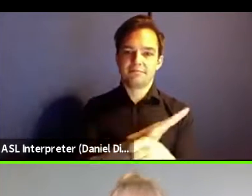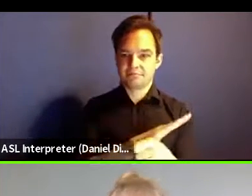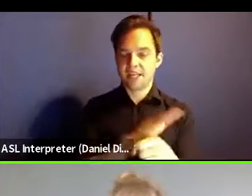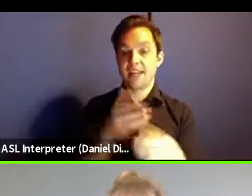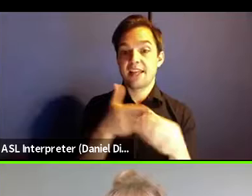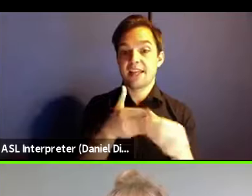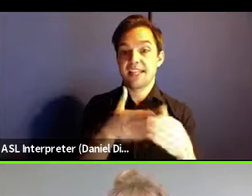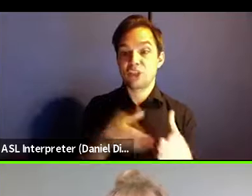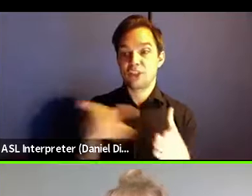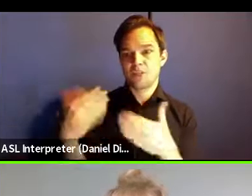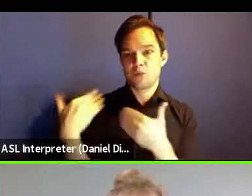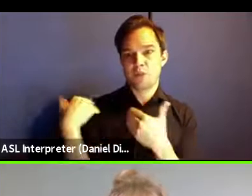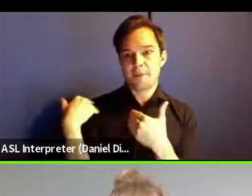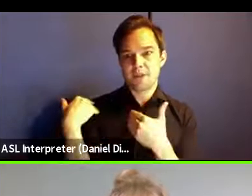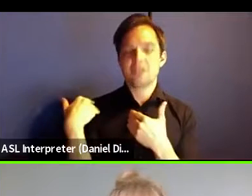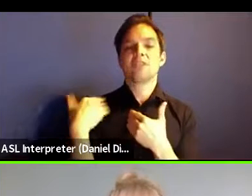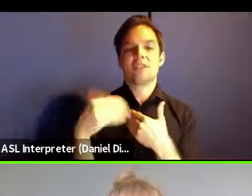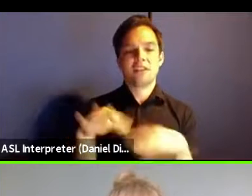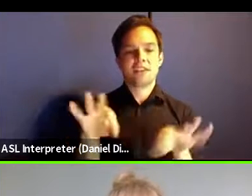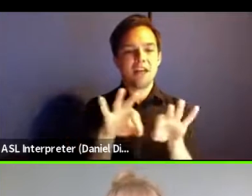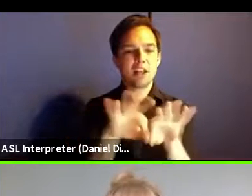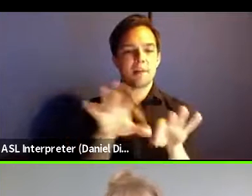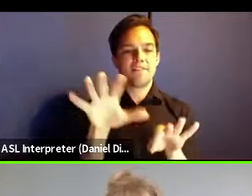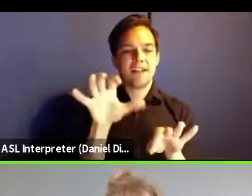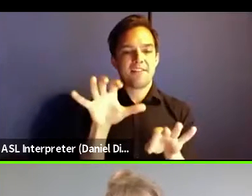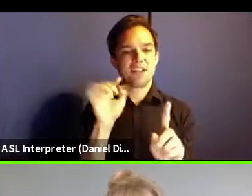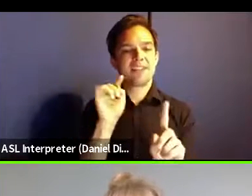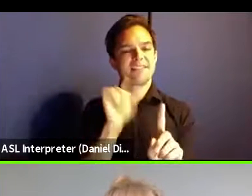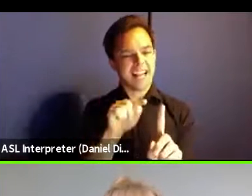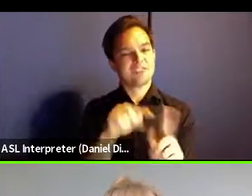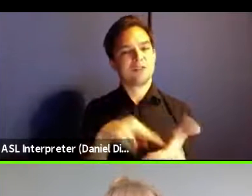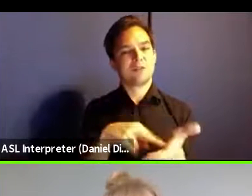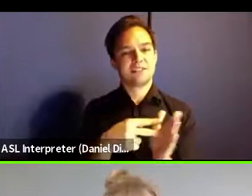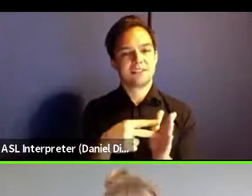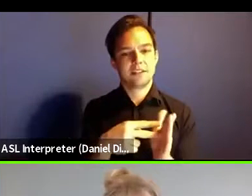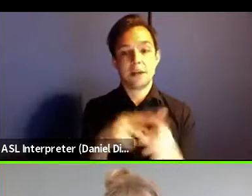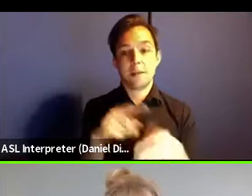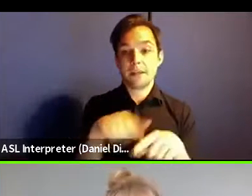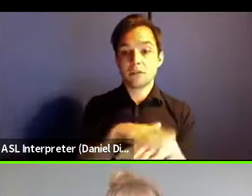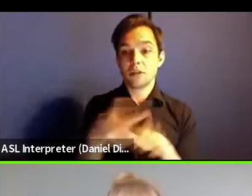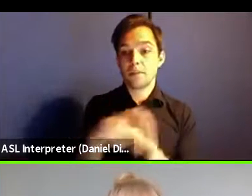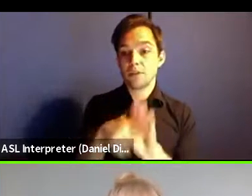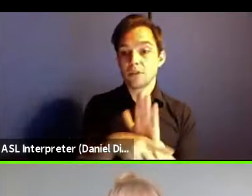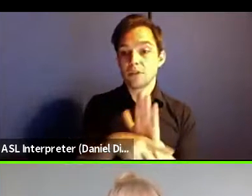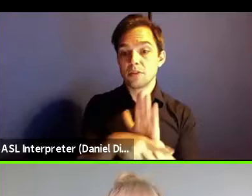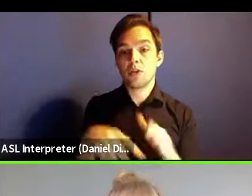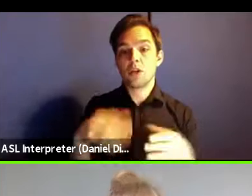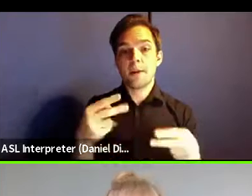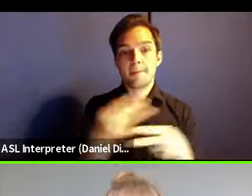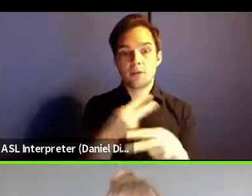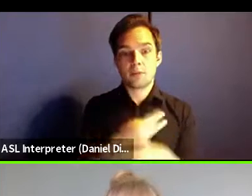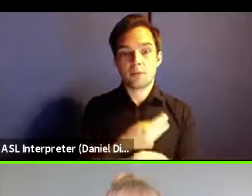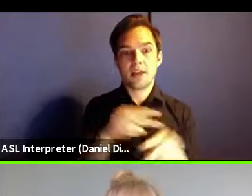So that is what The Valuable 500 is, based on the principle, the multiplier effect of a critical mass,